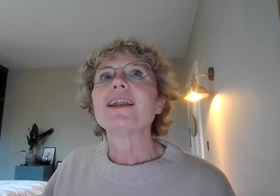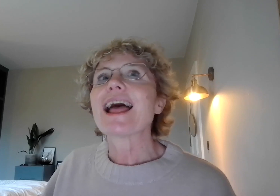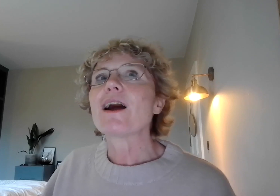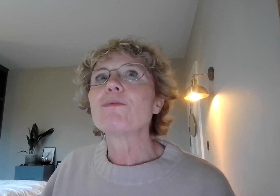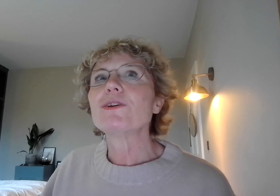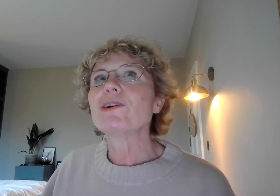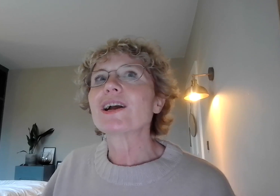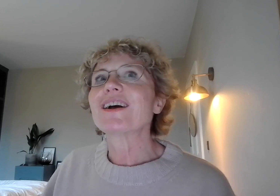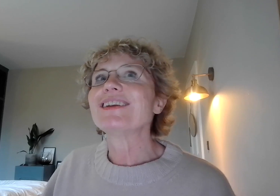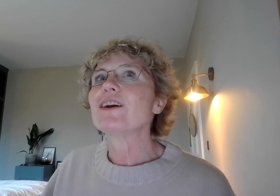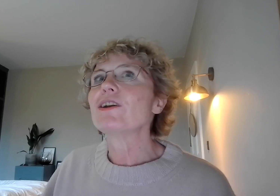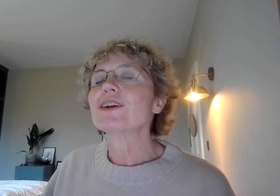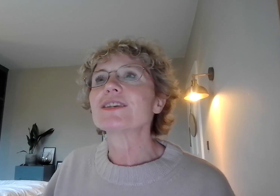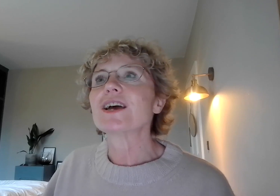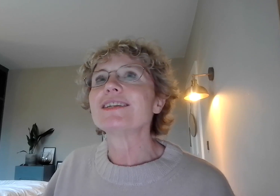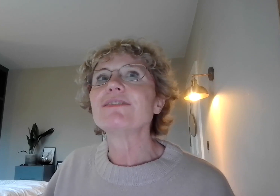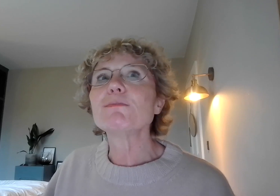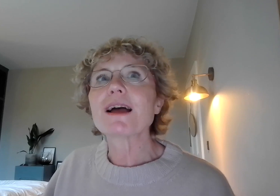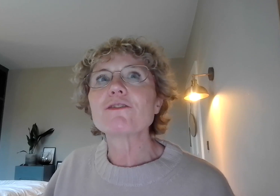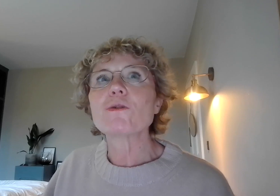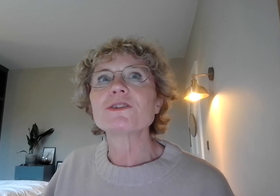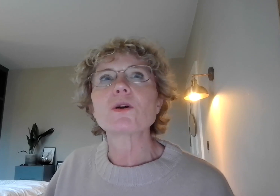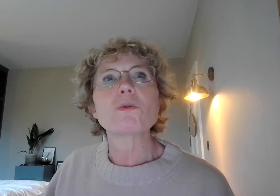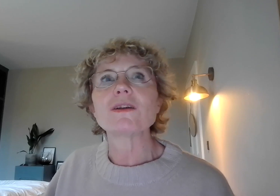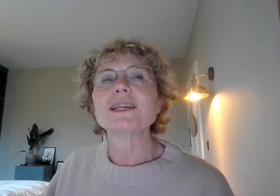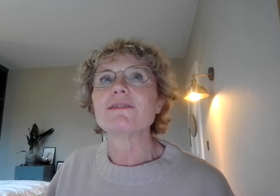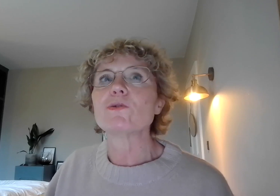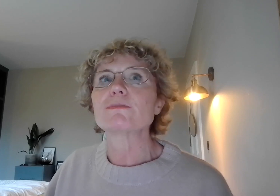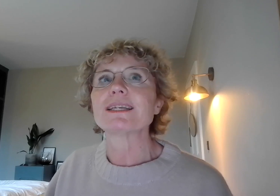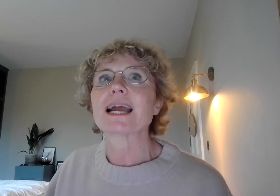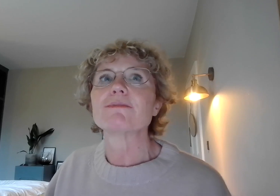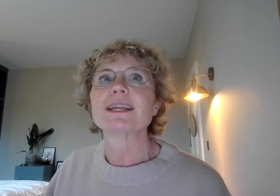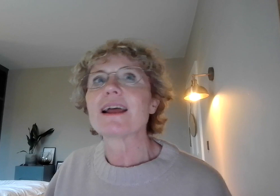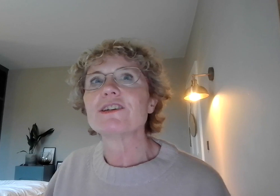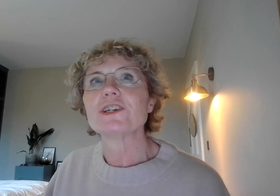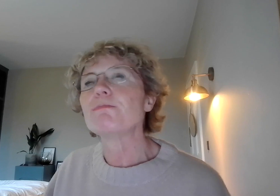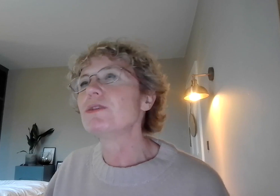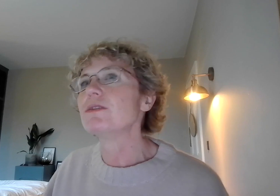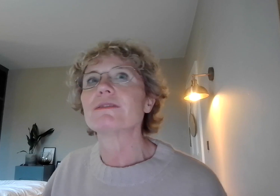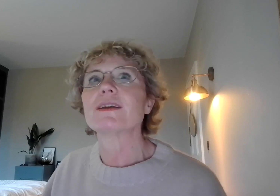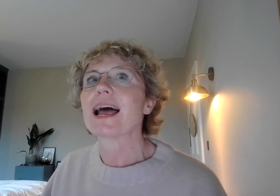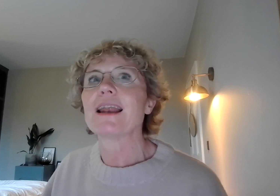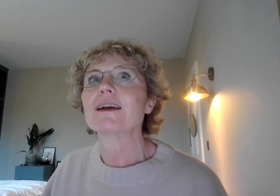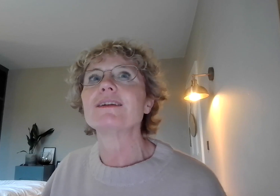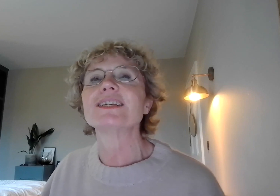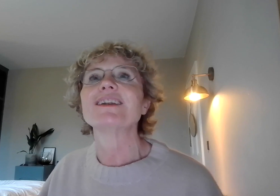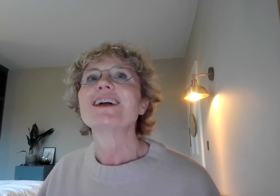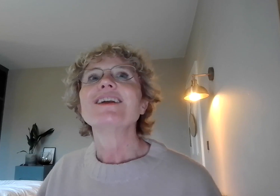And now, you look at certain TV platforms, the quality of the automatic captioning there is just beautiful and elegant.